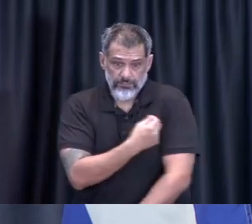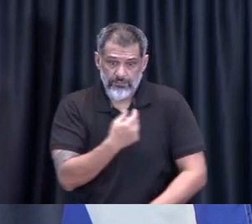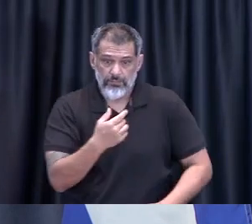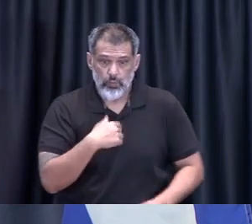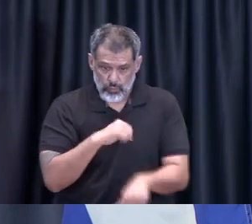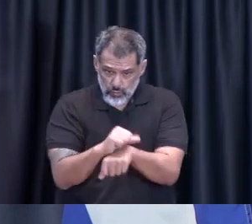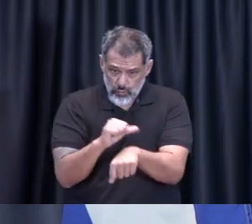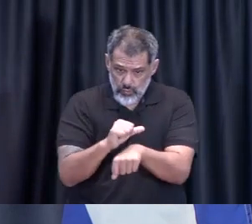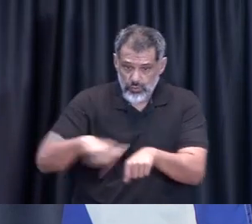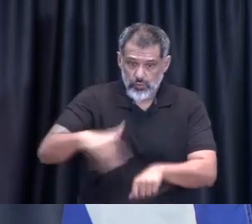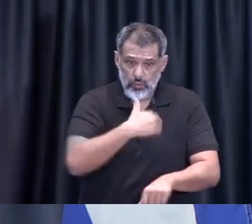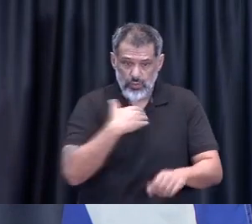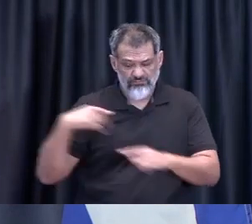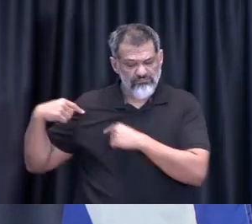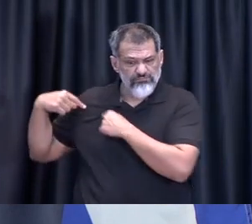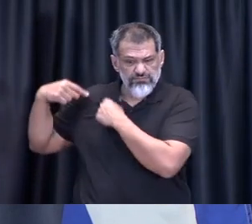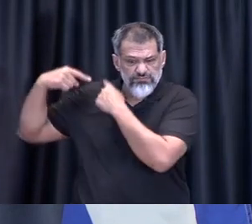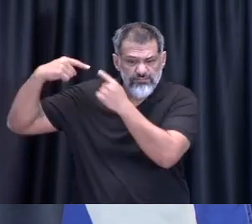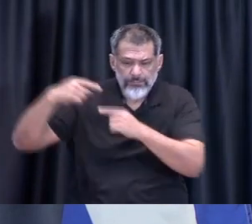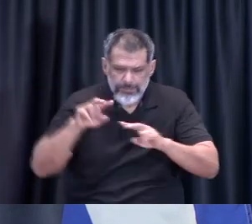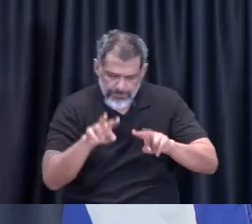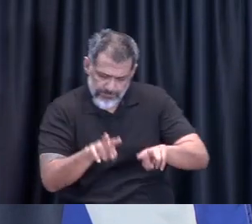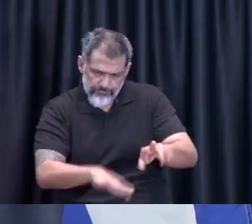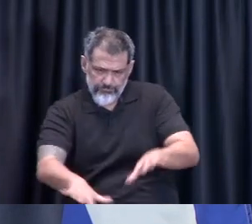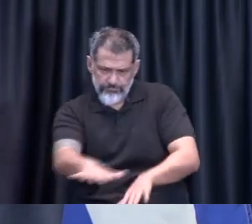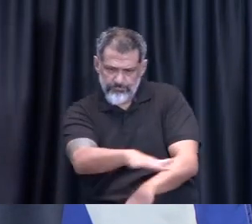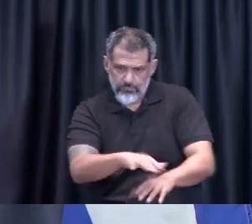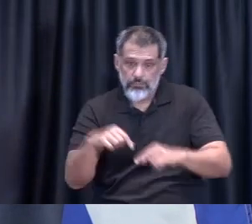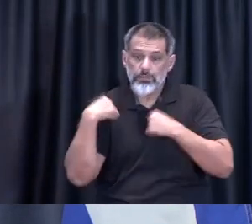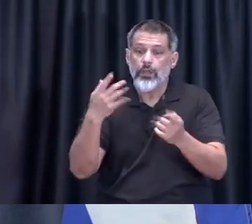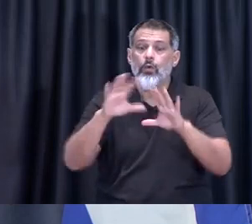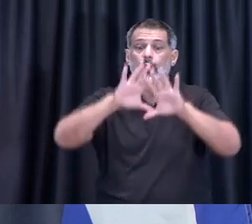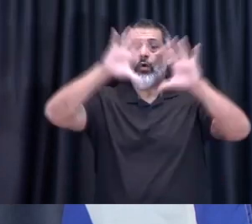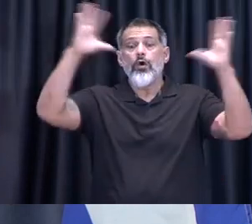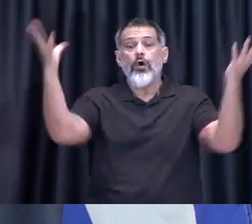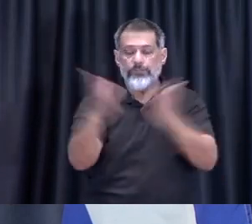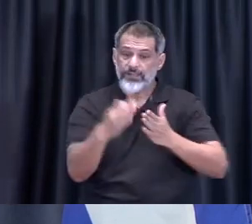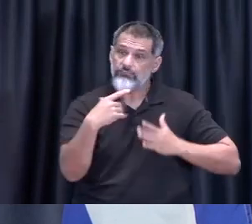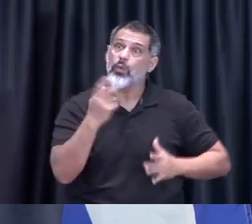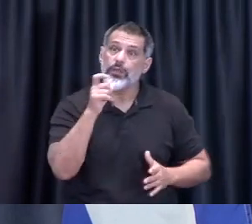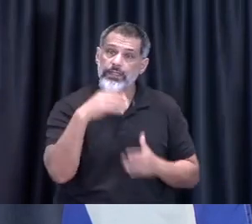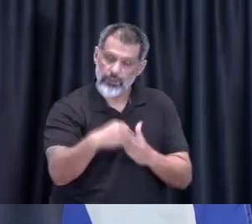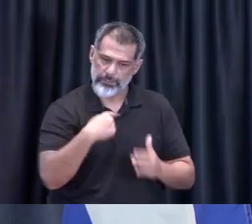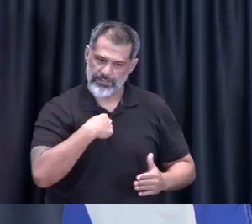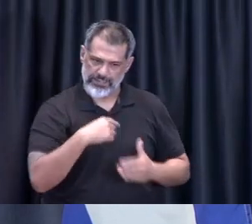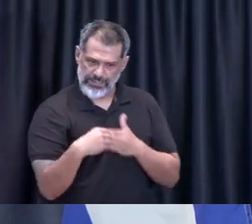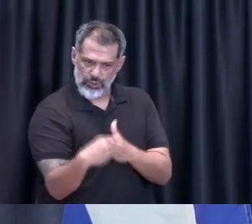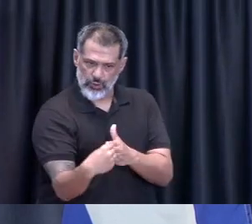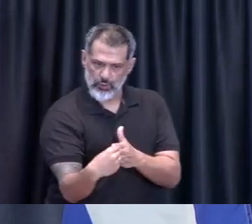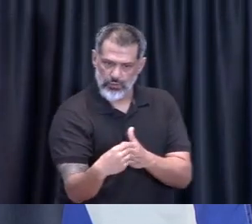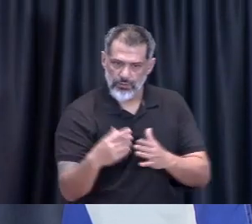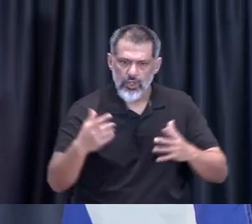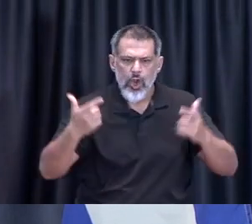I mean, we are a world leader when it comes to vaccinations, particularly when you look at large municipalities.